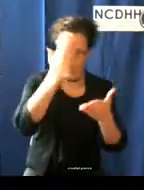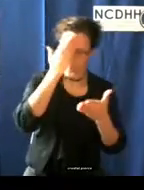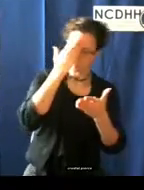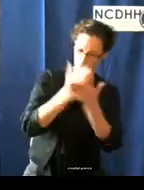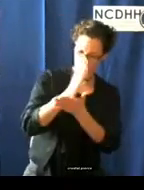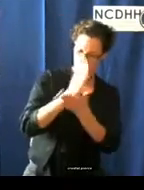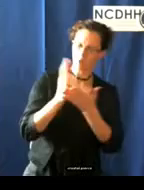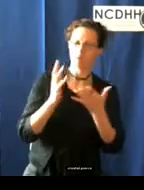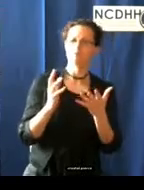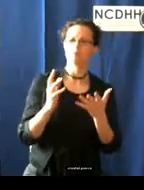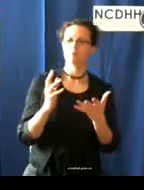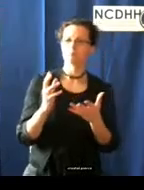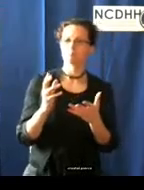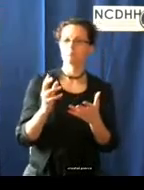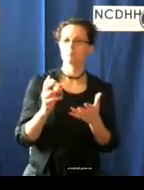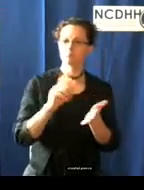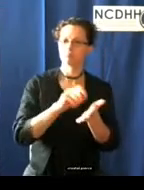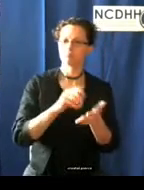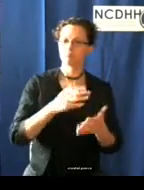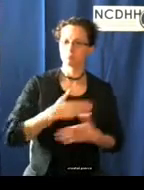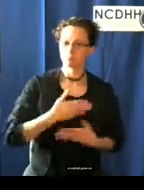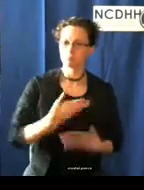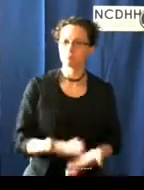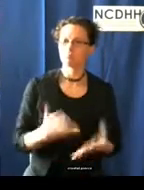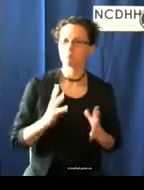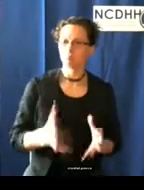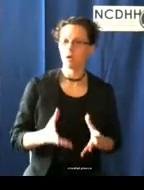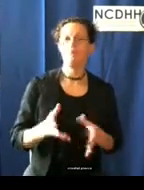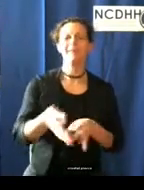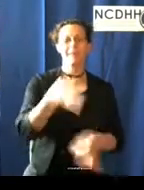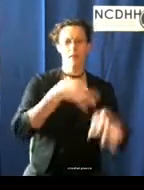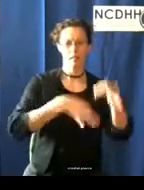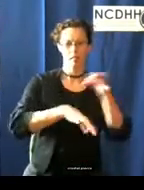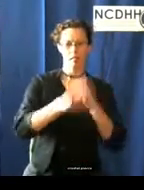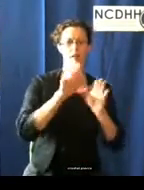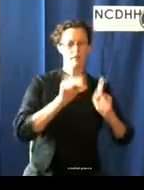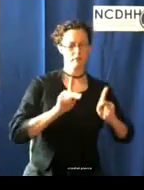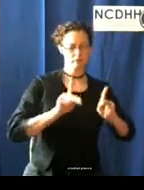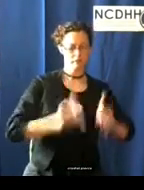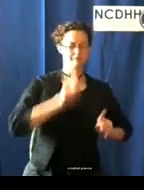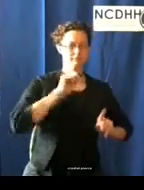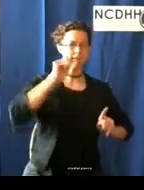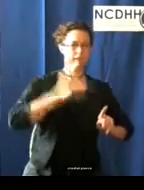WAS MADE KNOWINGLY VOLUNTARILY AND INTELLIGENTLY